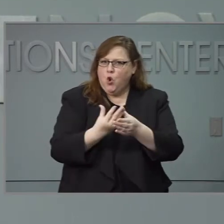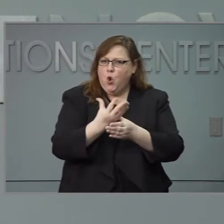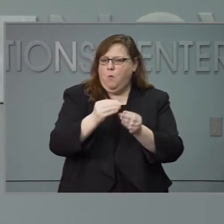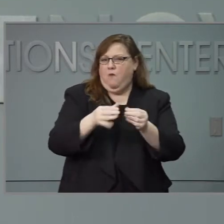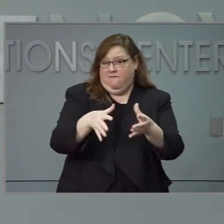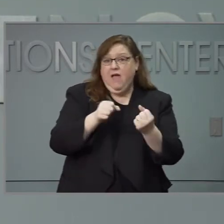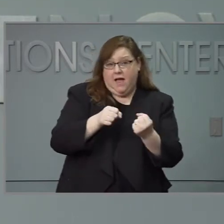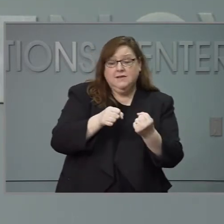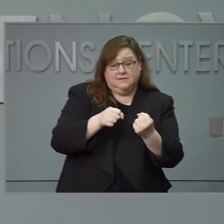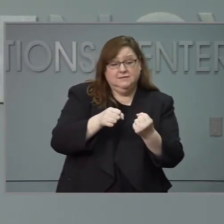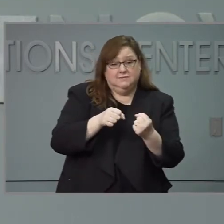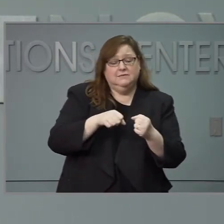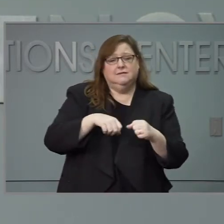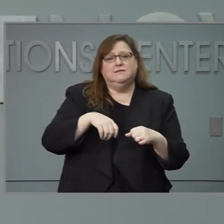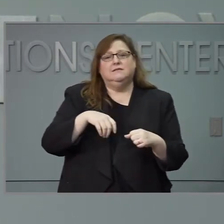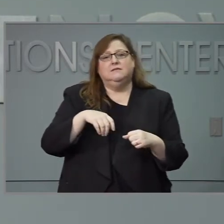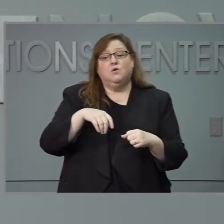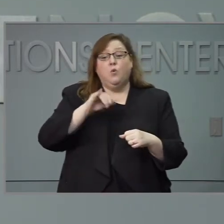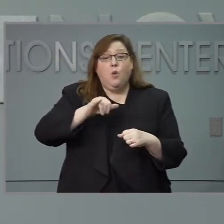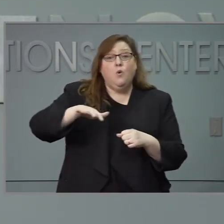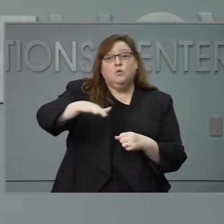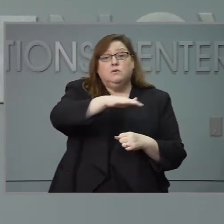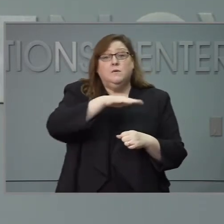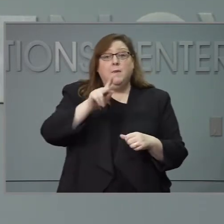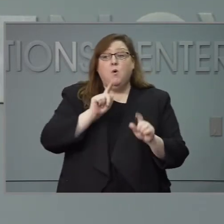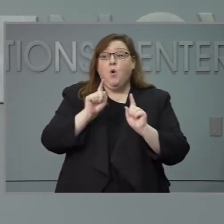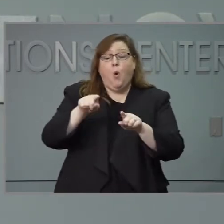GOBERNADOR, PARA ASEGURARME QUE CADA PERSONA TIENE UN EMPLEO Y